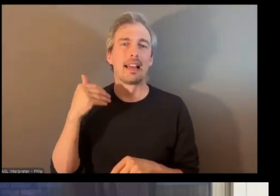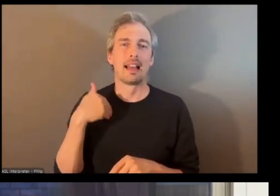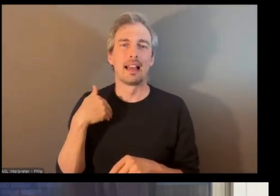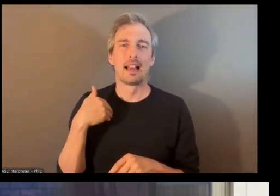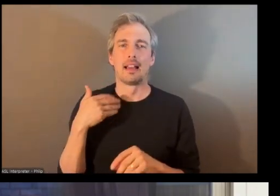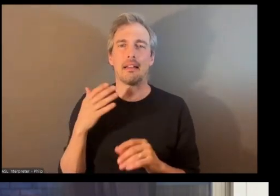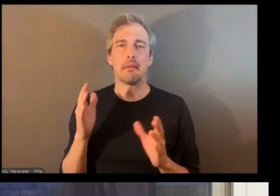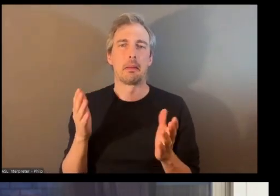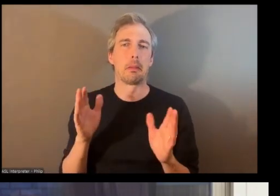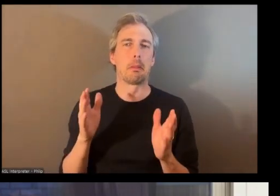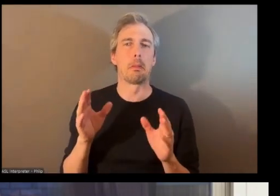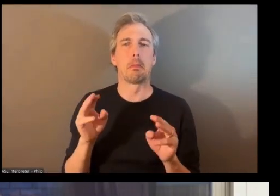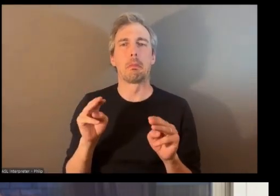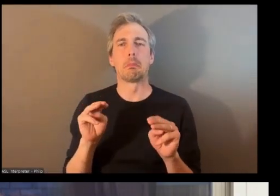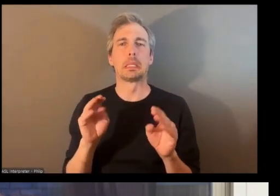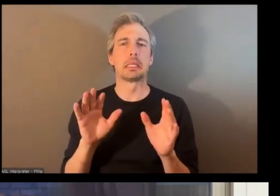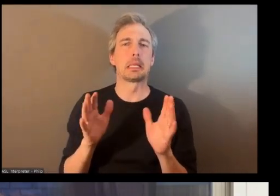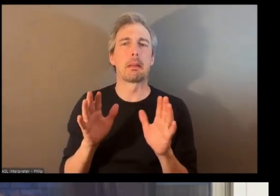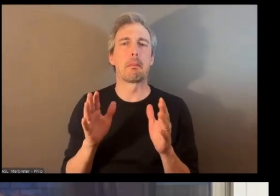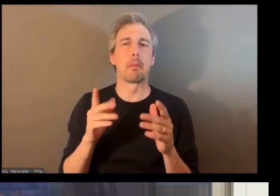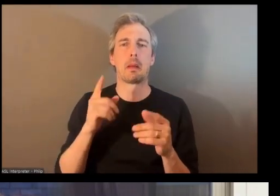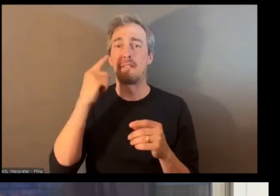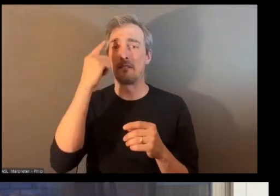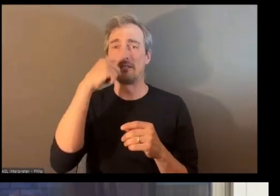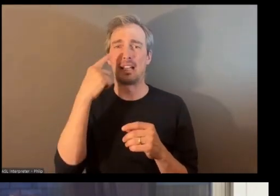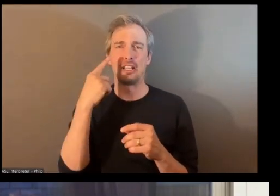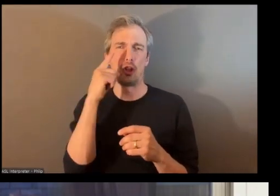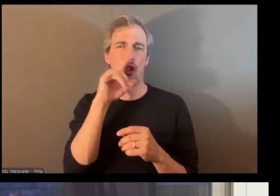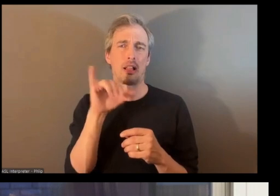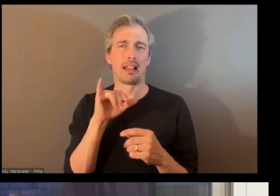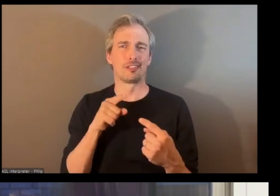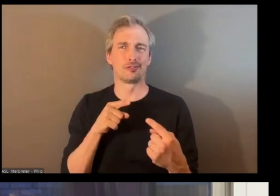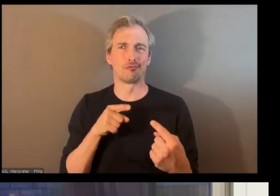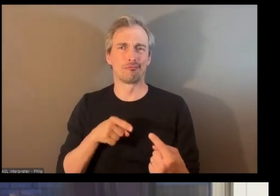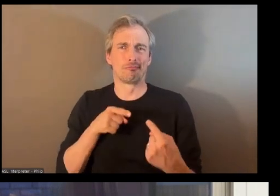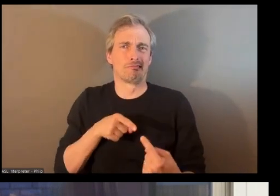And with something that looks like... A bagpipe? Maybe? I don't know.